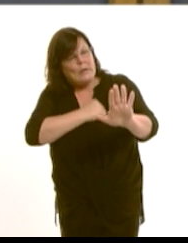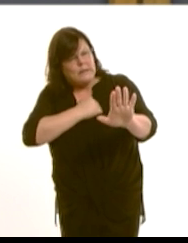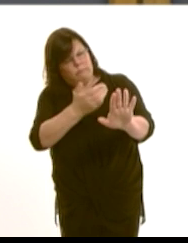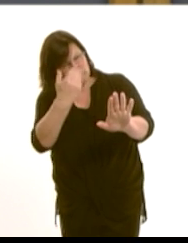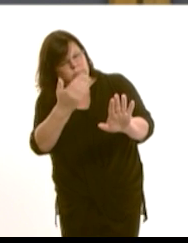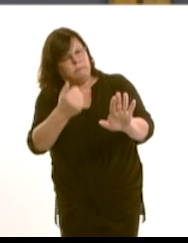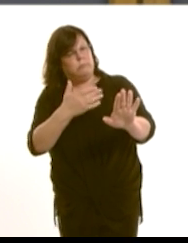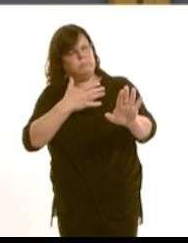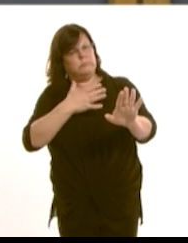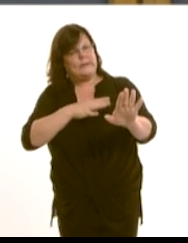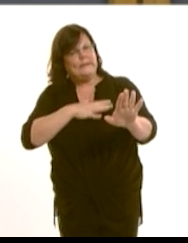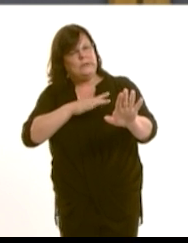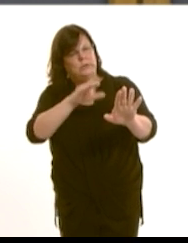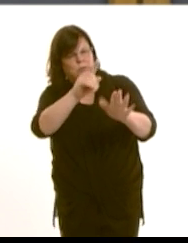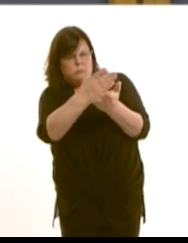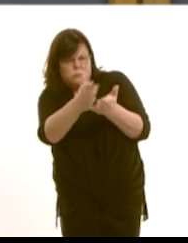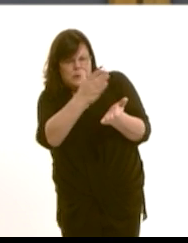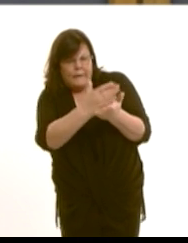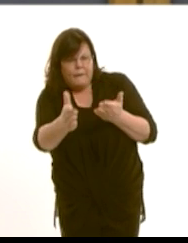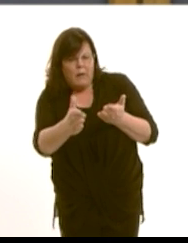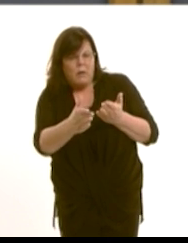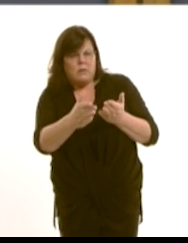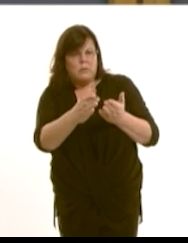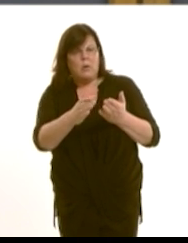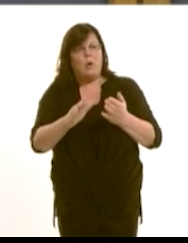Y Llywydd / The Presiding Officer: Sorry, I need to clarify that all questions that